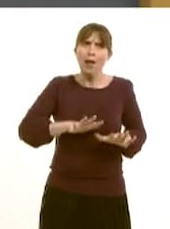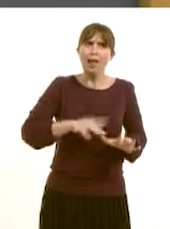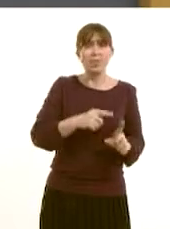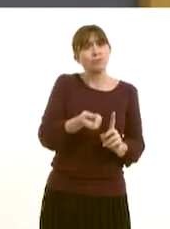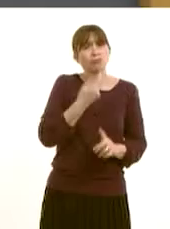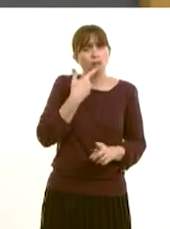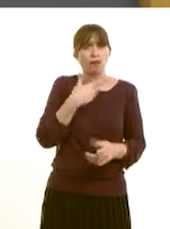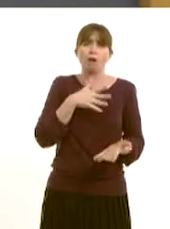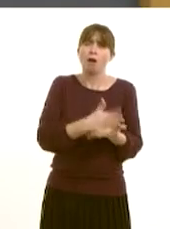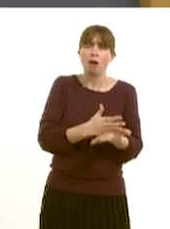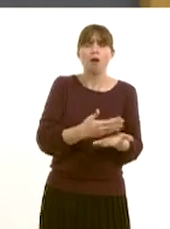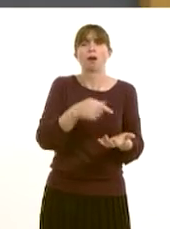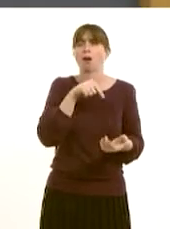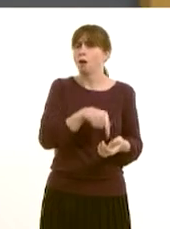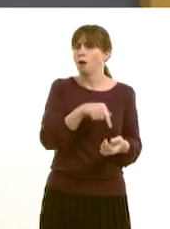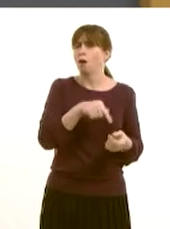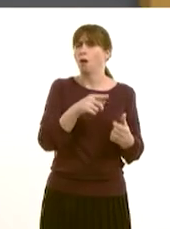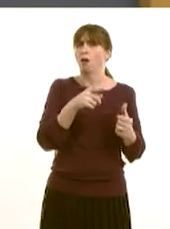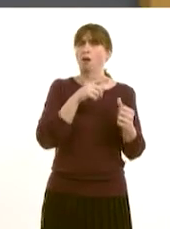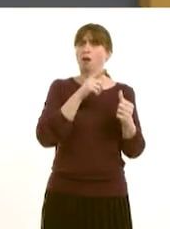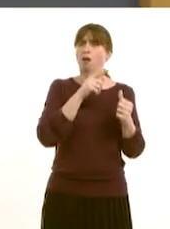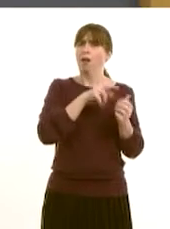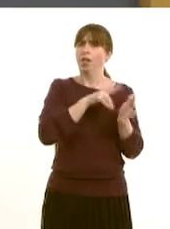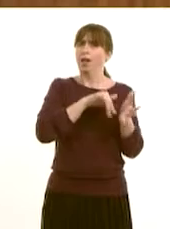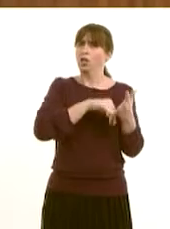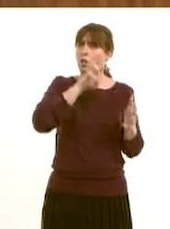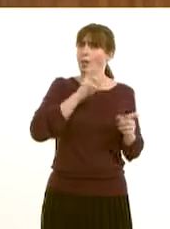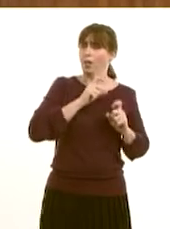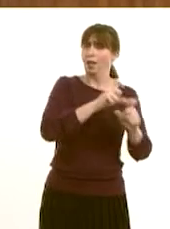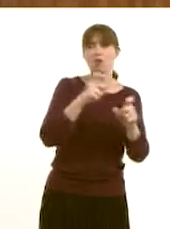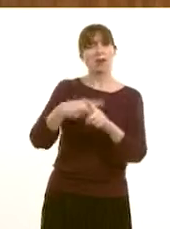drug will continue to be available on the NHS in Wales? Carwyn Jones: Yes.